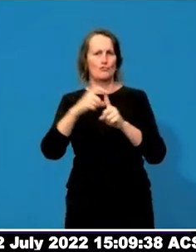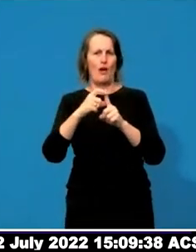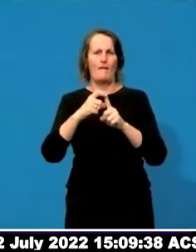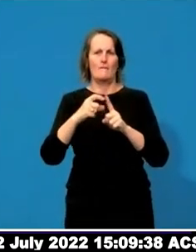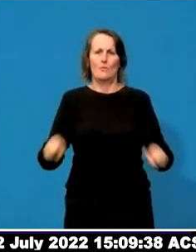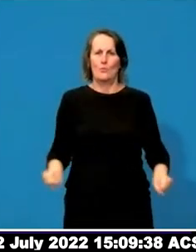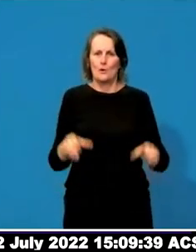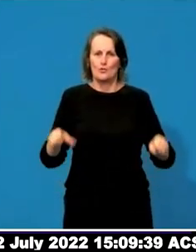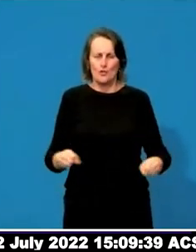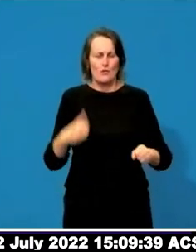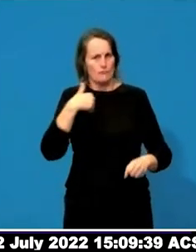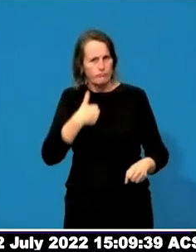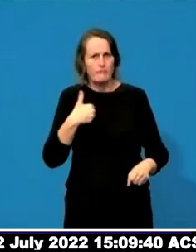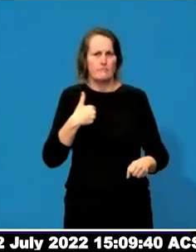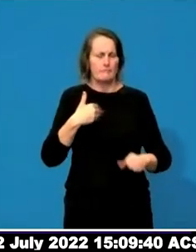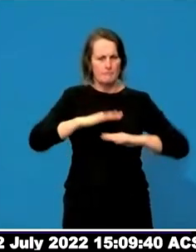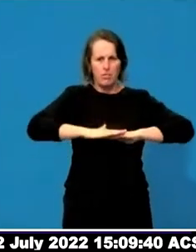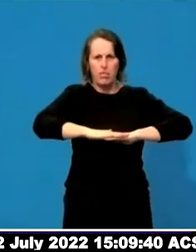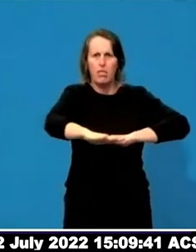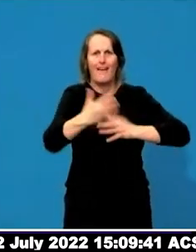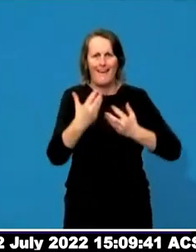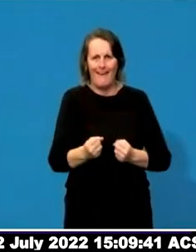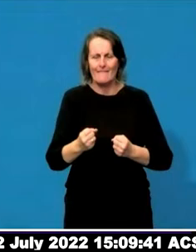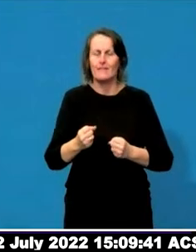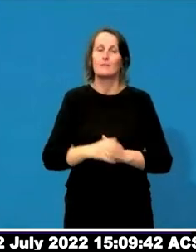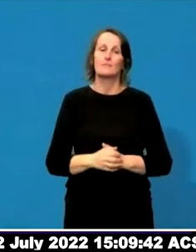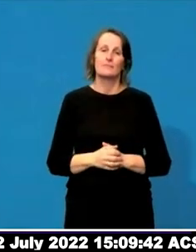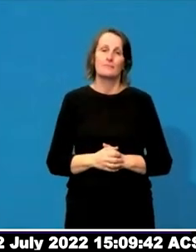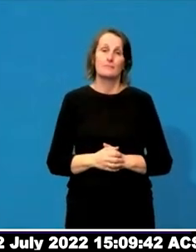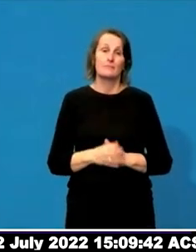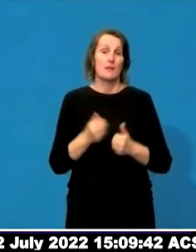can get around safely. And then you have a section in your statement